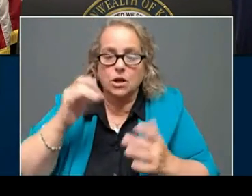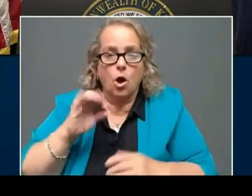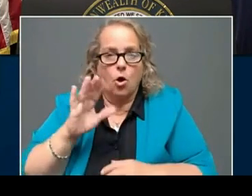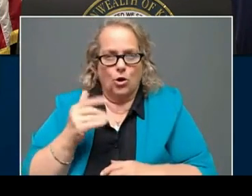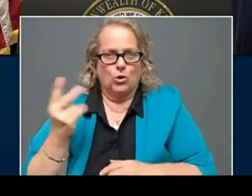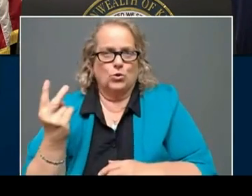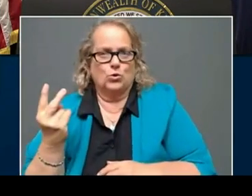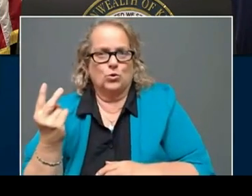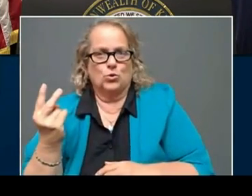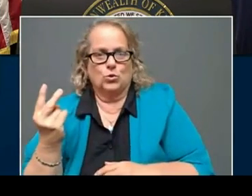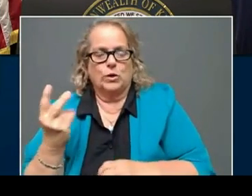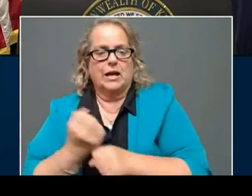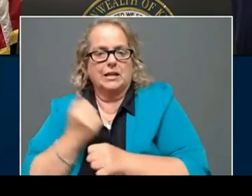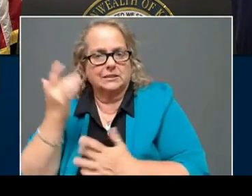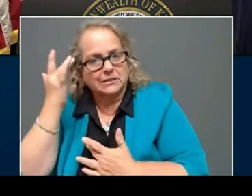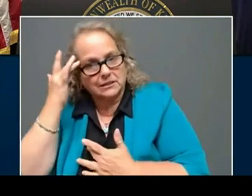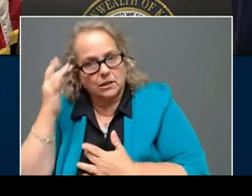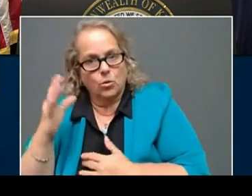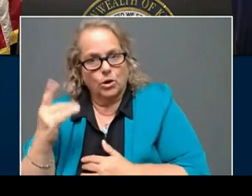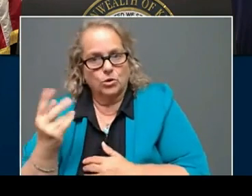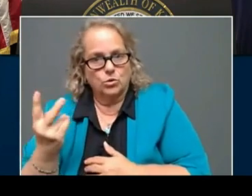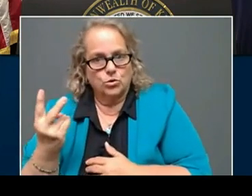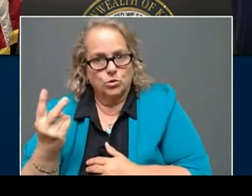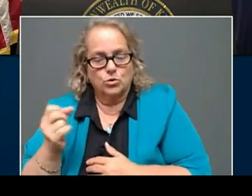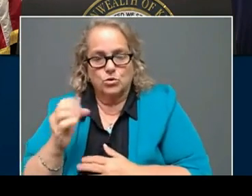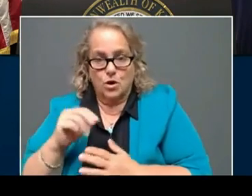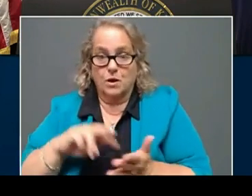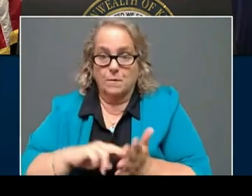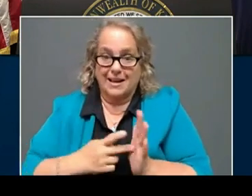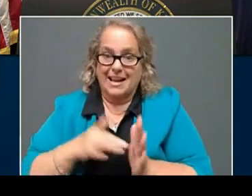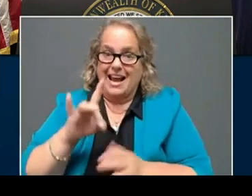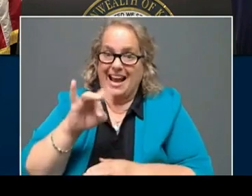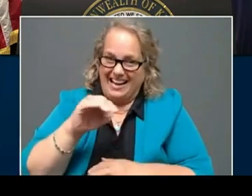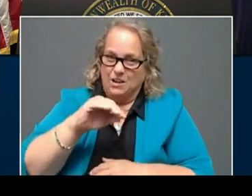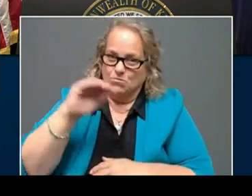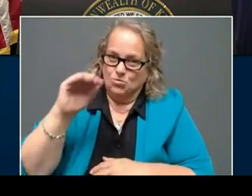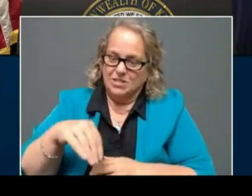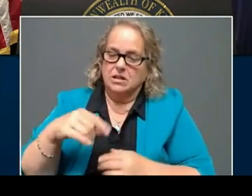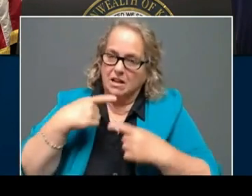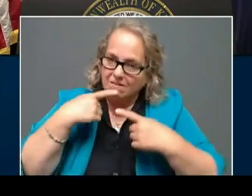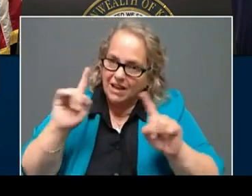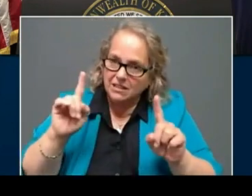infected. That would mean that's 80% effective or an 80% efficacy. When you